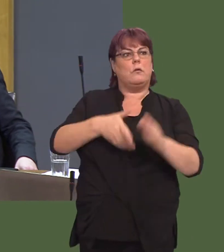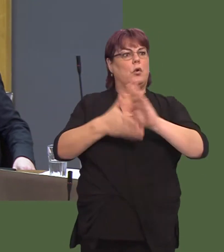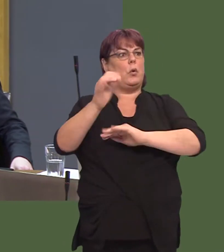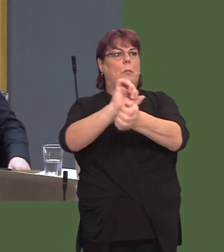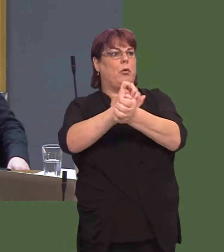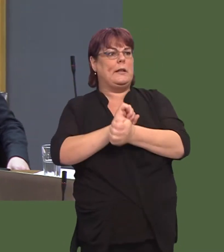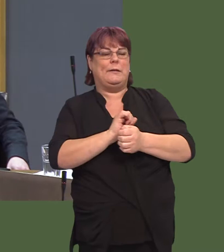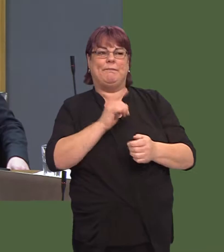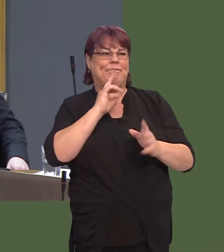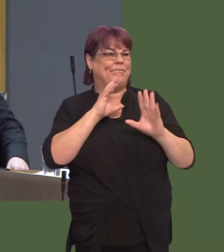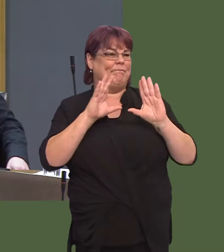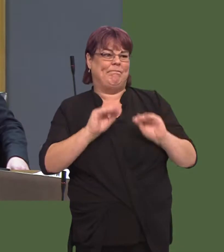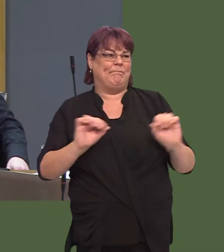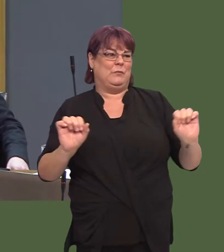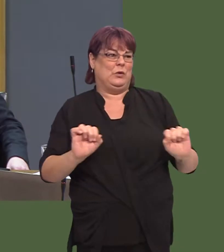What you do have control over is health.